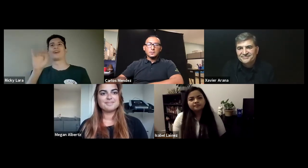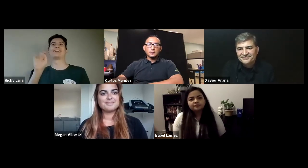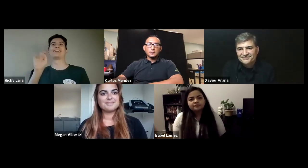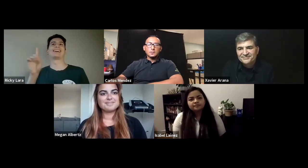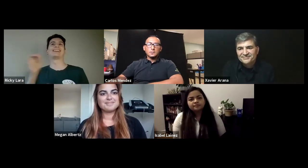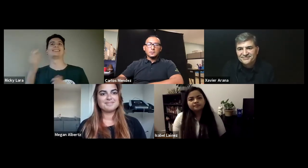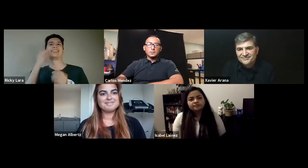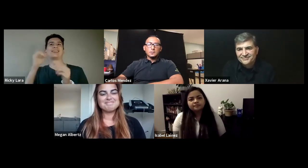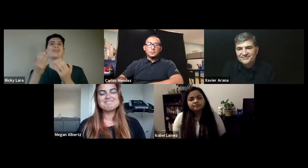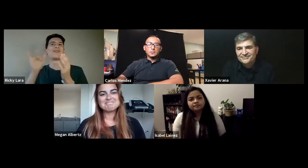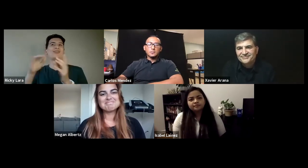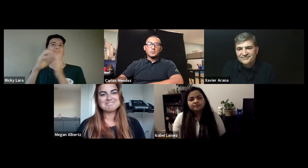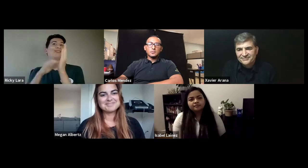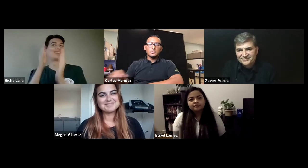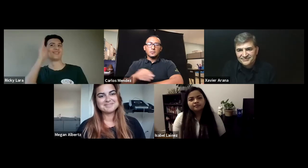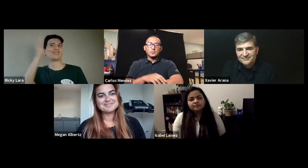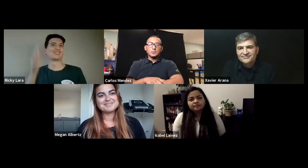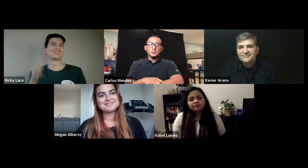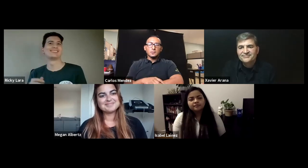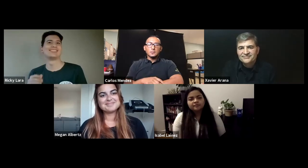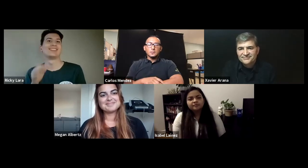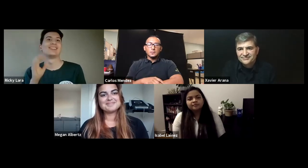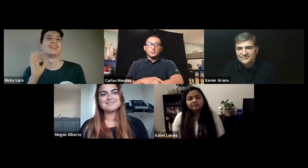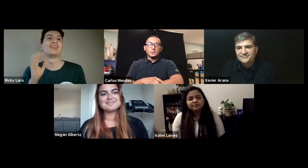Maybe we should, um, contact NTID and RIT to see,